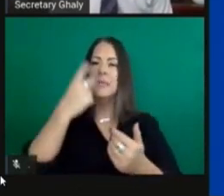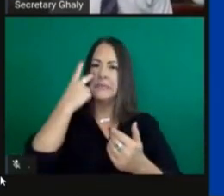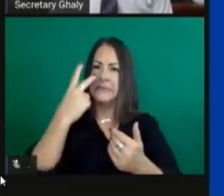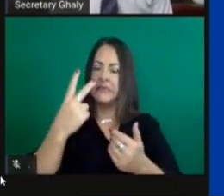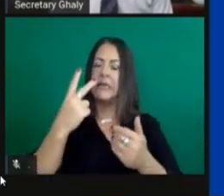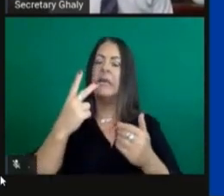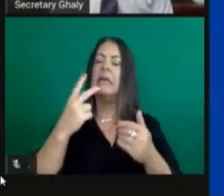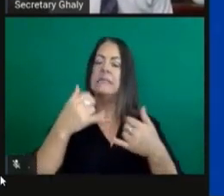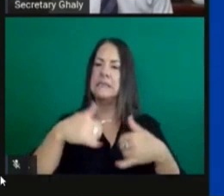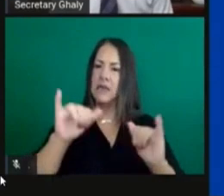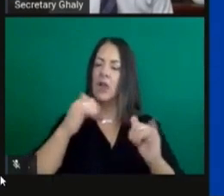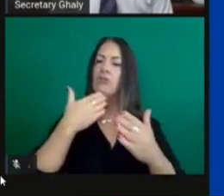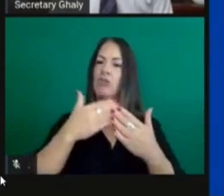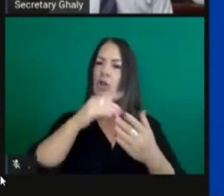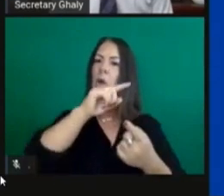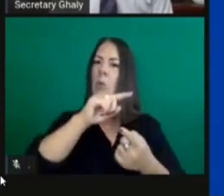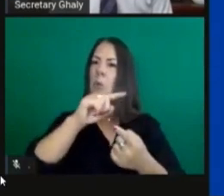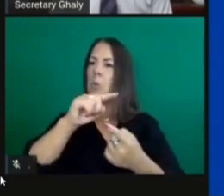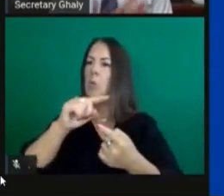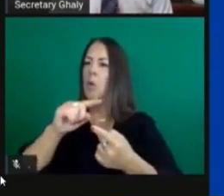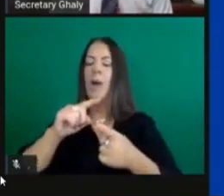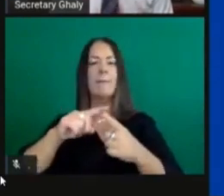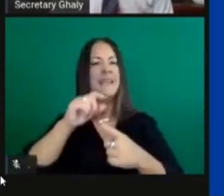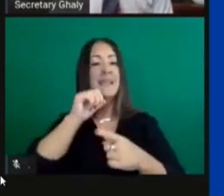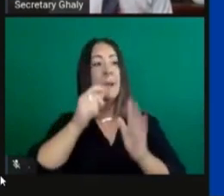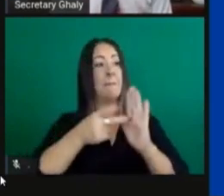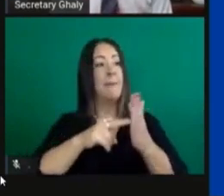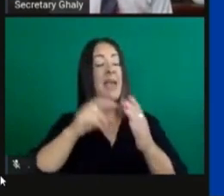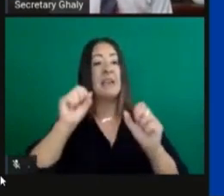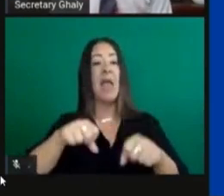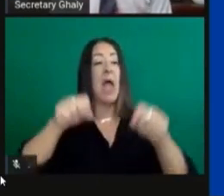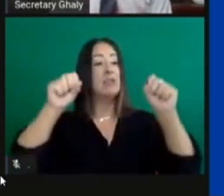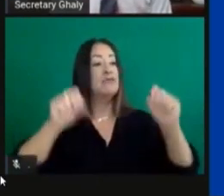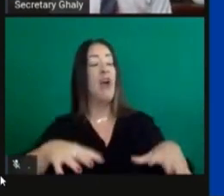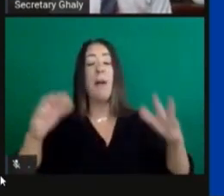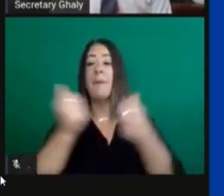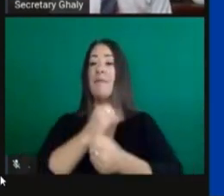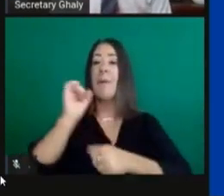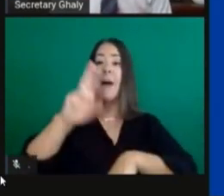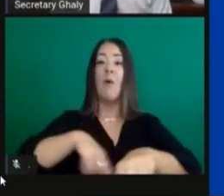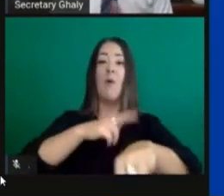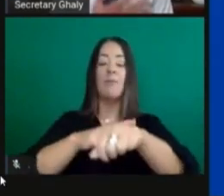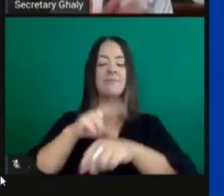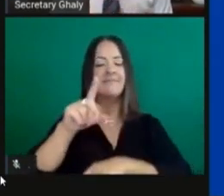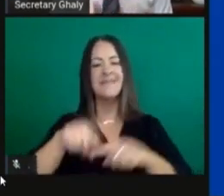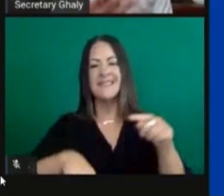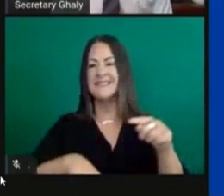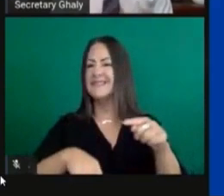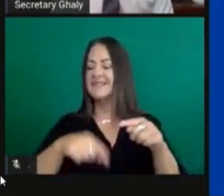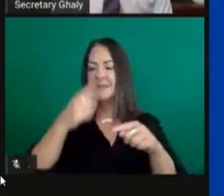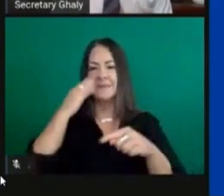AROUND. BUT REALLY, A REMINDER THAT WE, DESPITE SEEING THE STEADY, DOWNWARD TRAJECTORY, THAT WE